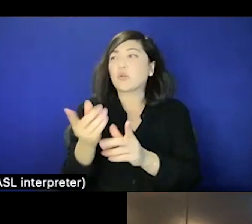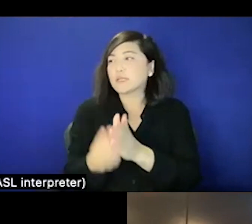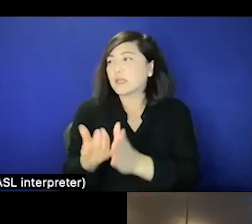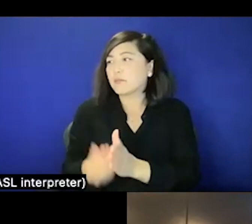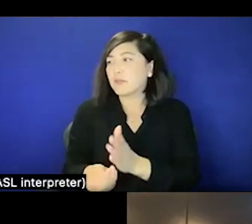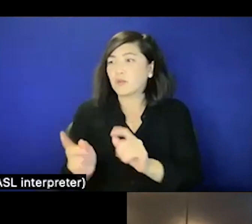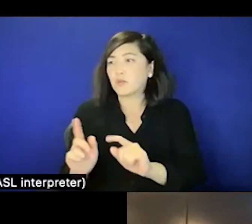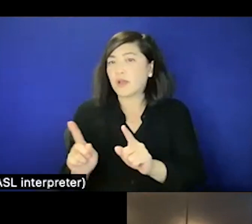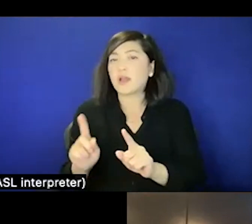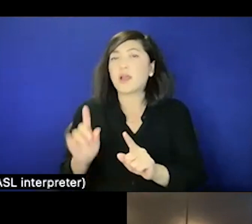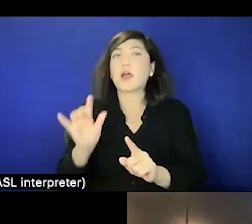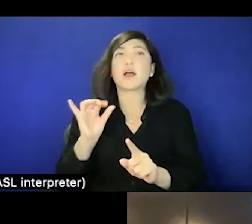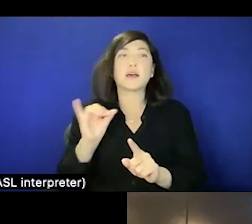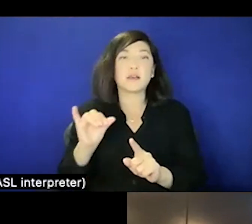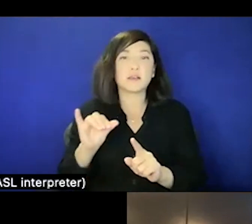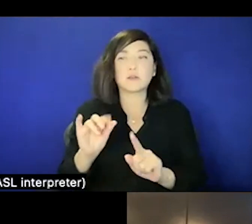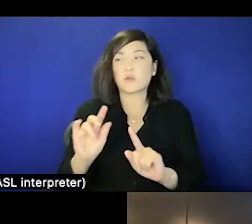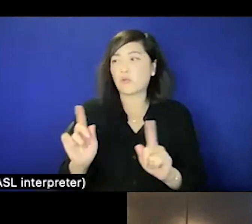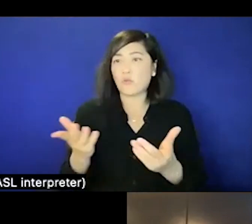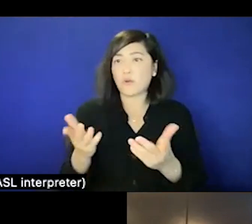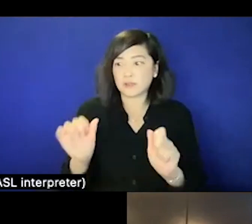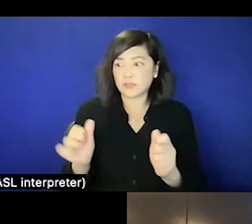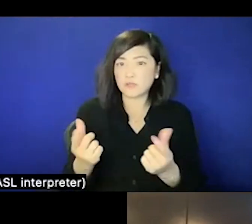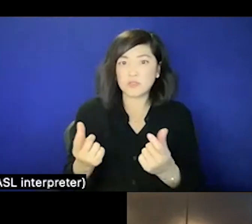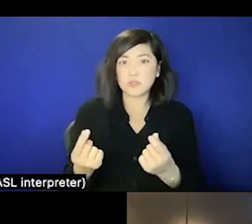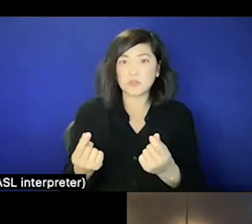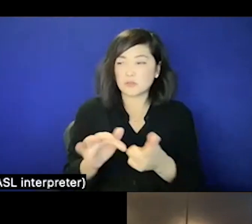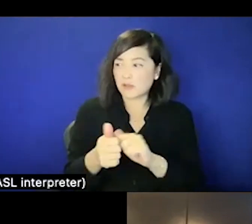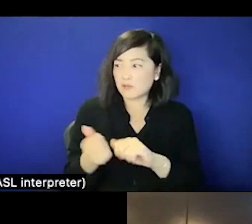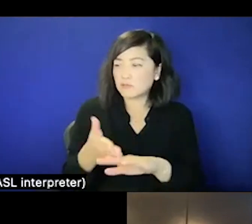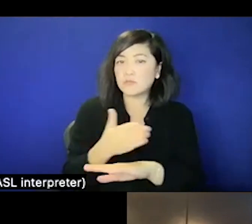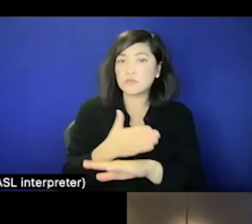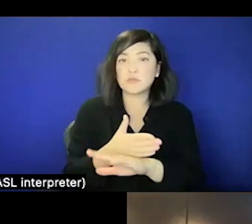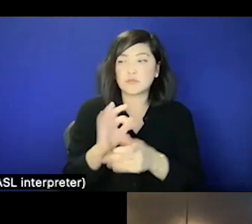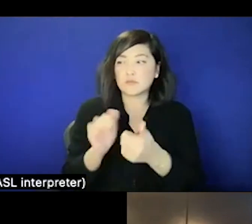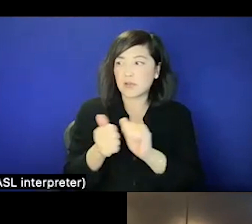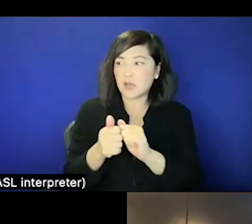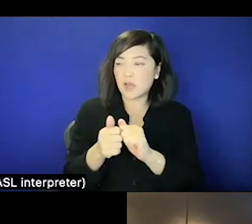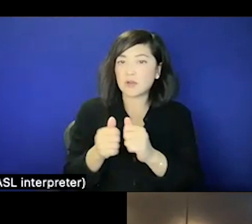"All right, well, what can we do to really fine-tune our projections and to make sure